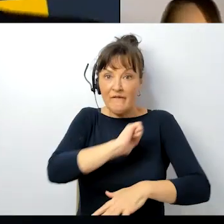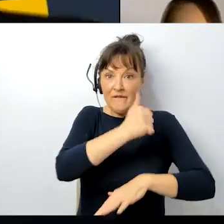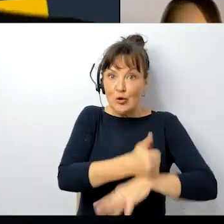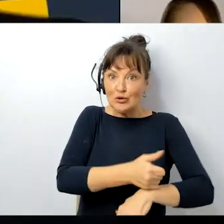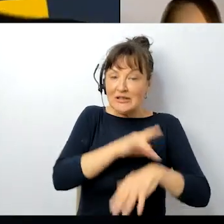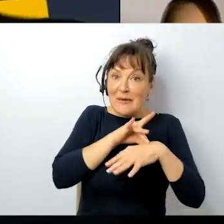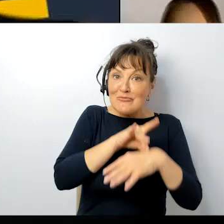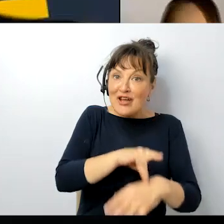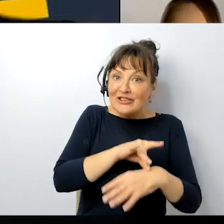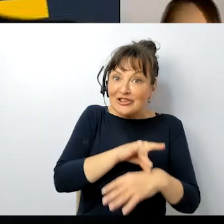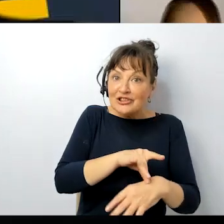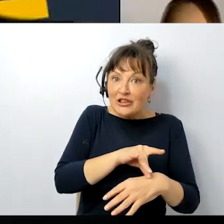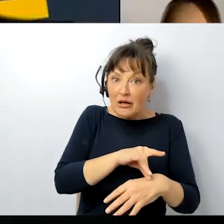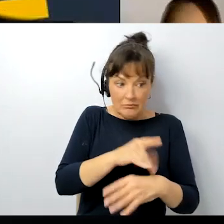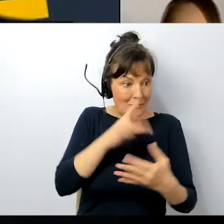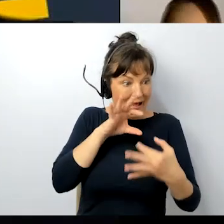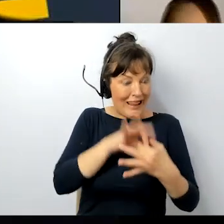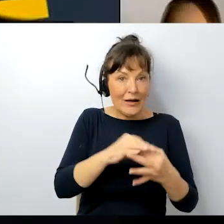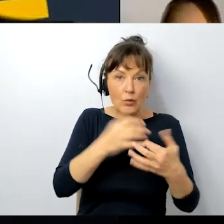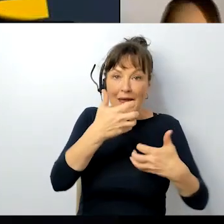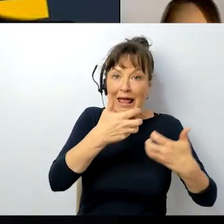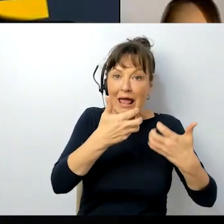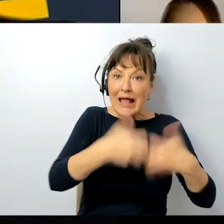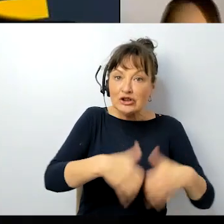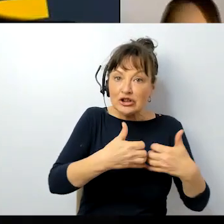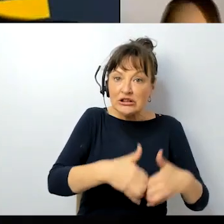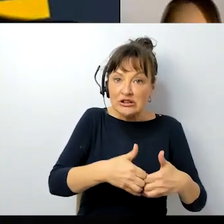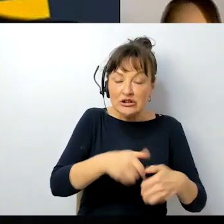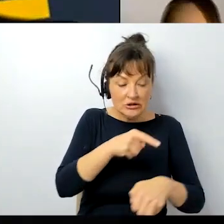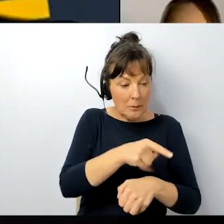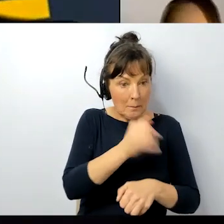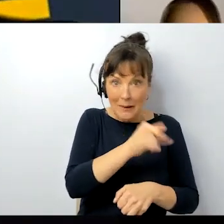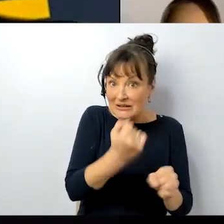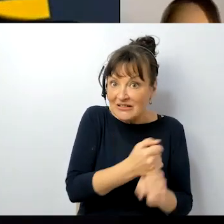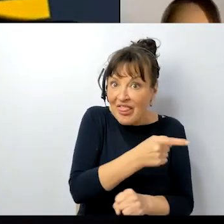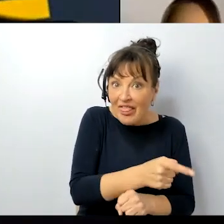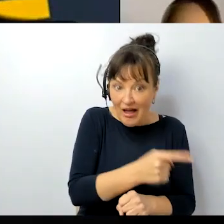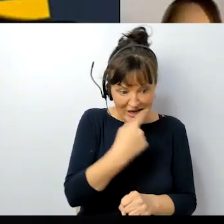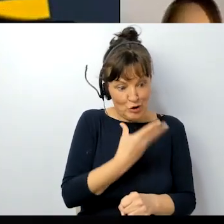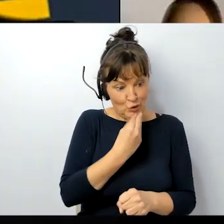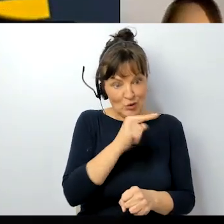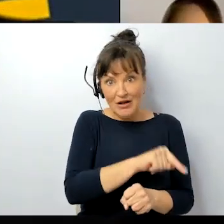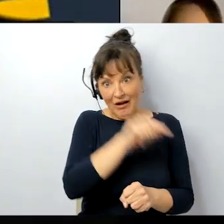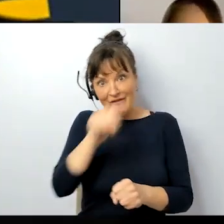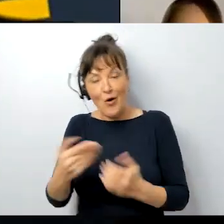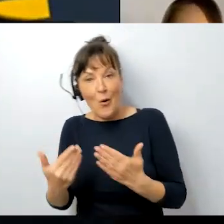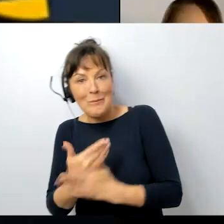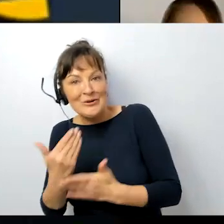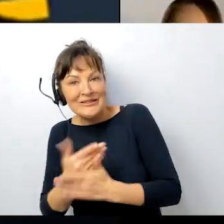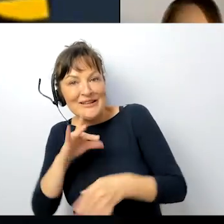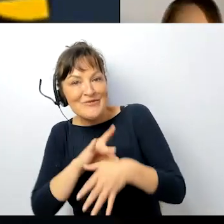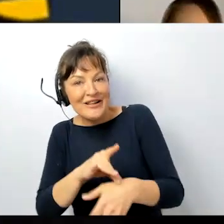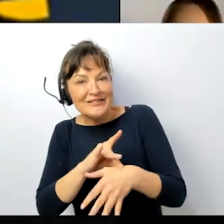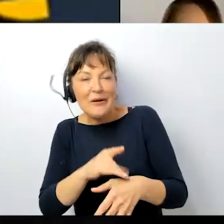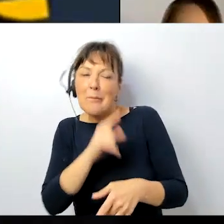Obviously if you've done a Foundation Apprenticeship, then you know you may have done that as part of your Foundation Apprenticeship but then you may not have done,